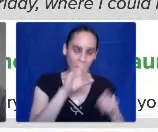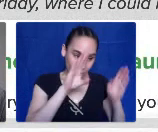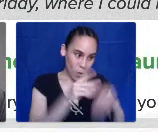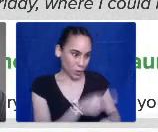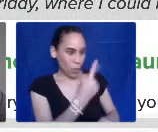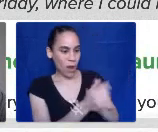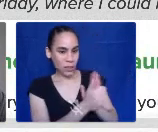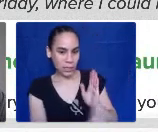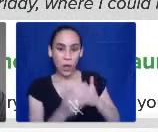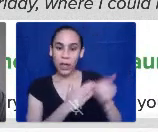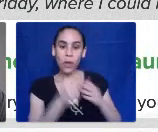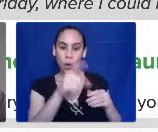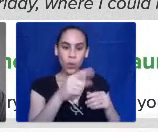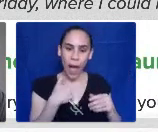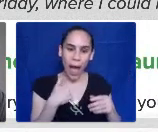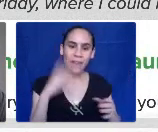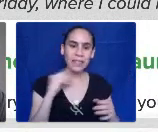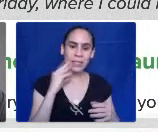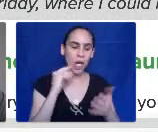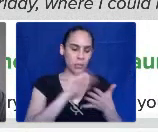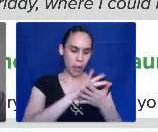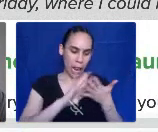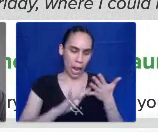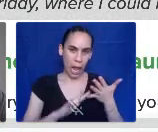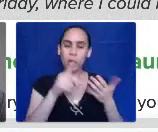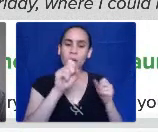um done lots of things you can focus your headline and resume on the thing that you're folk um